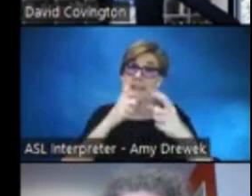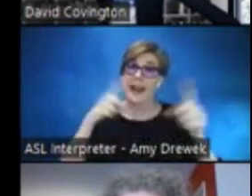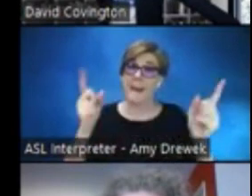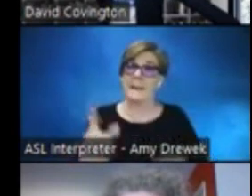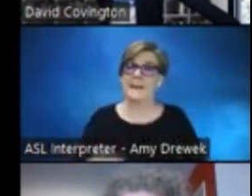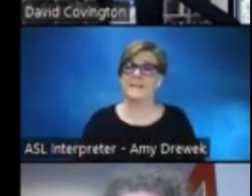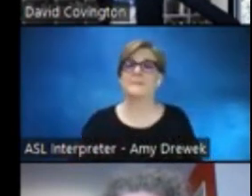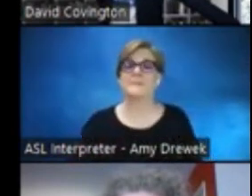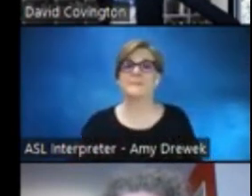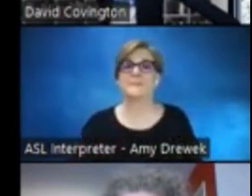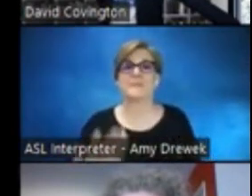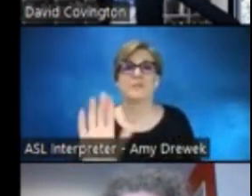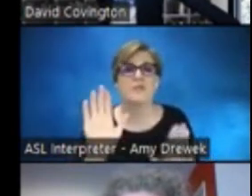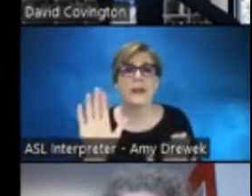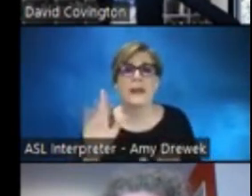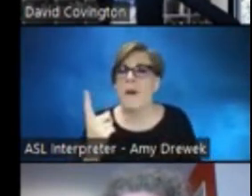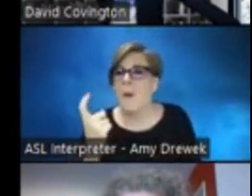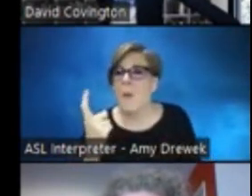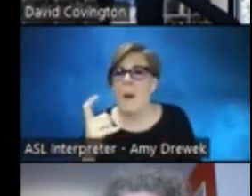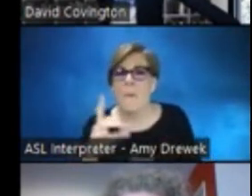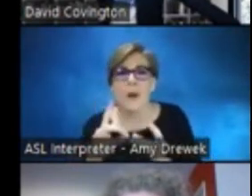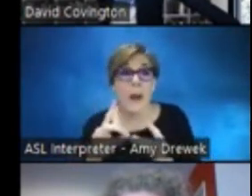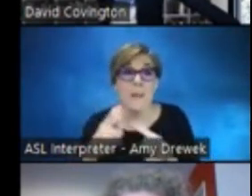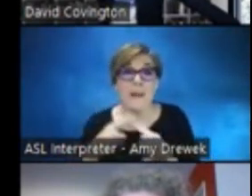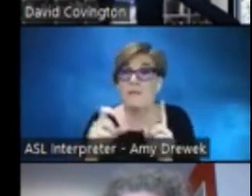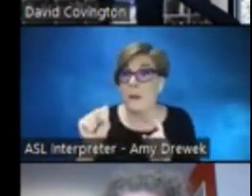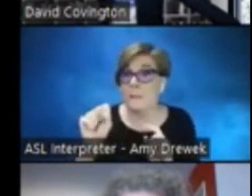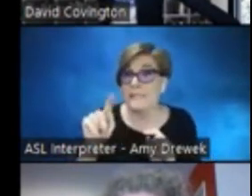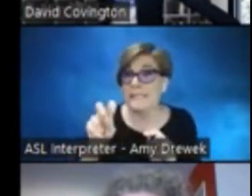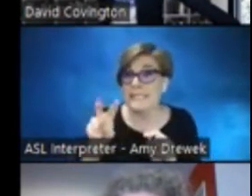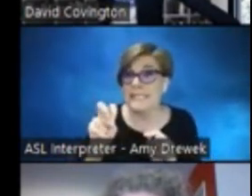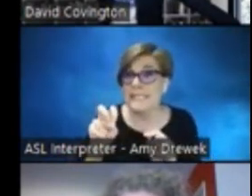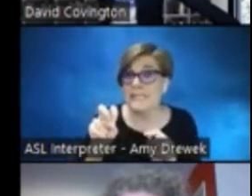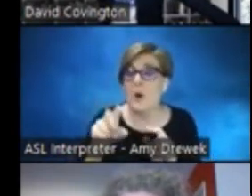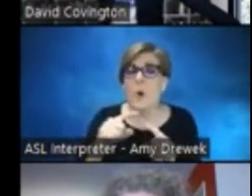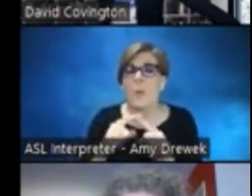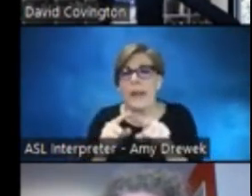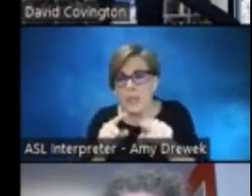I WOULD LOVE TO GET ONE MORE COMMENT FROM STEVE. MEGAN, WHEN YOU AND I DISCUSSED THIS LAST WEEK IN THE